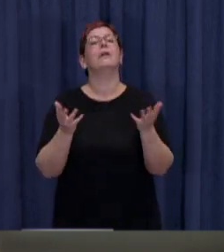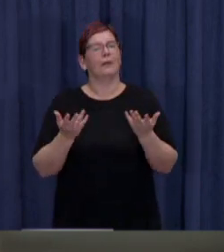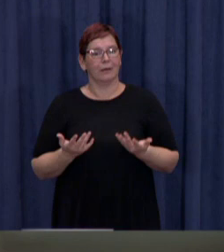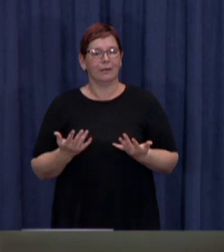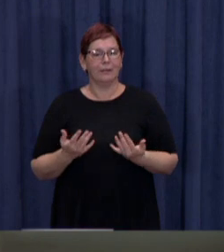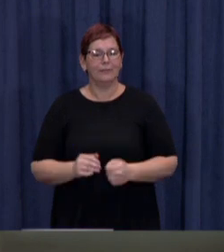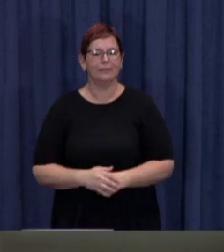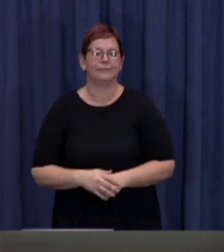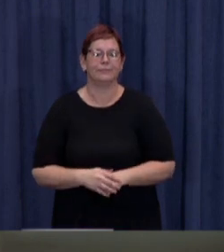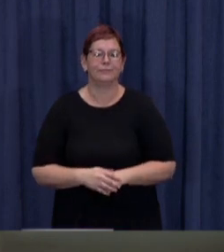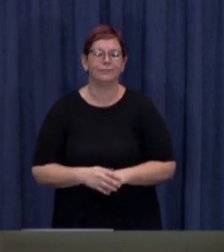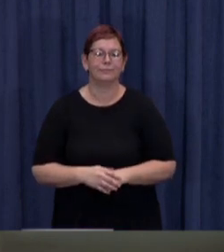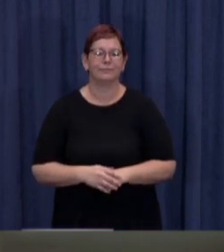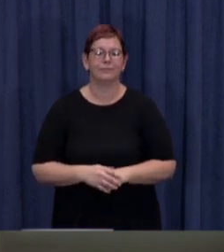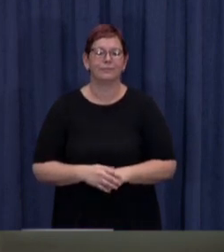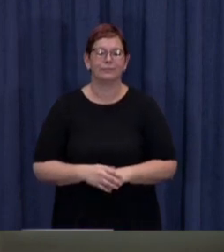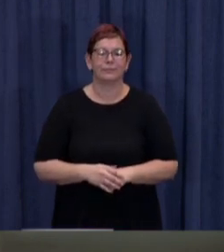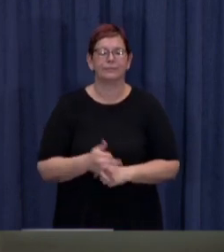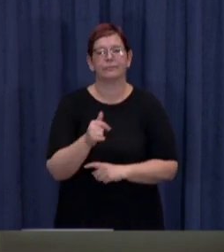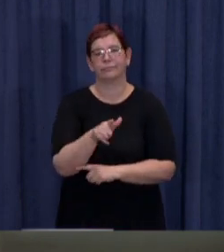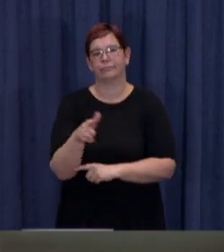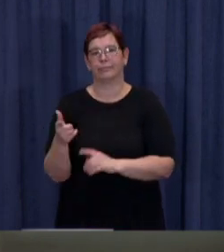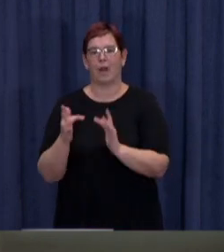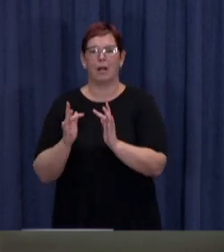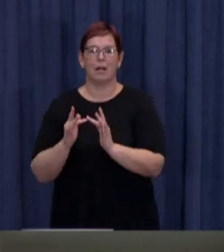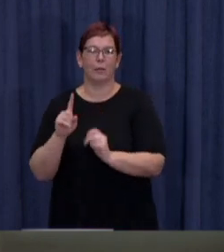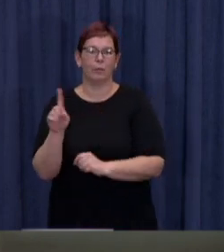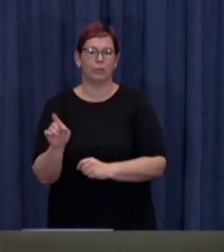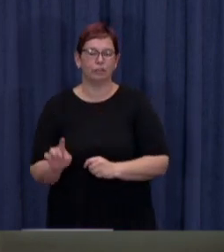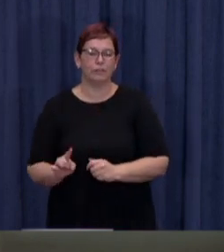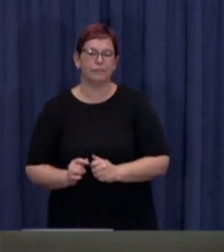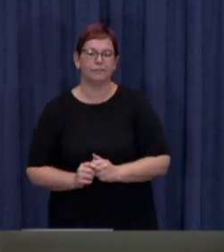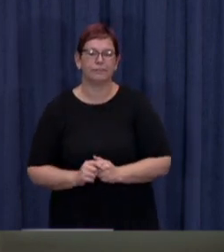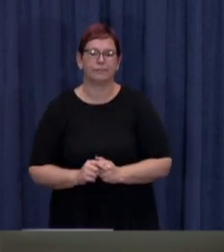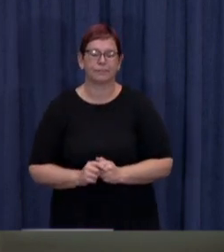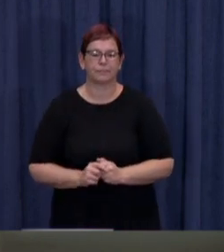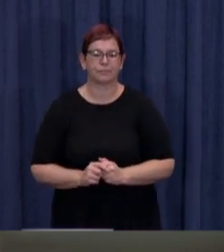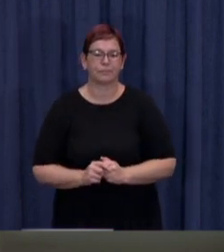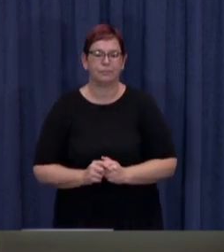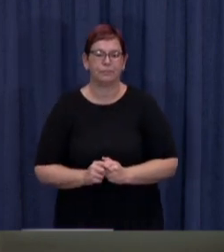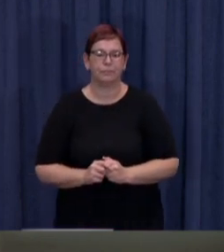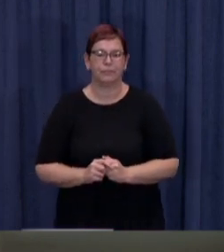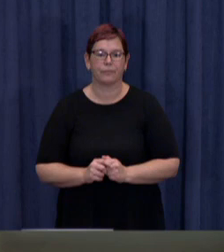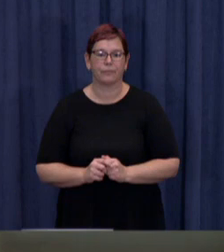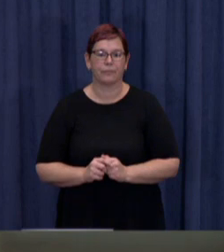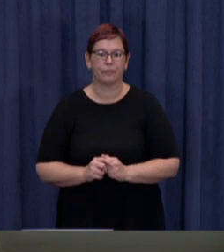perfect okay thank you Mayor Tory can you shed bit more light on what specifically this would accomplish right now